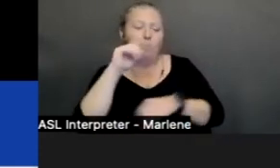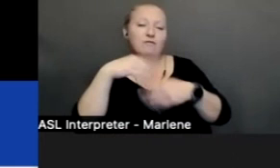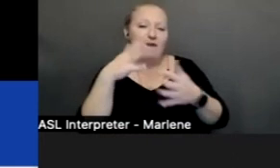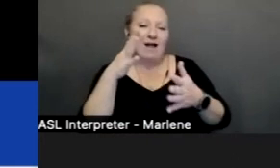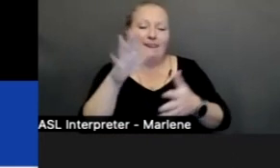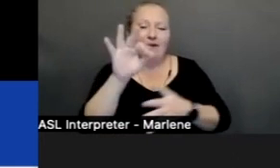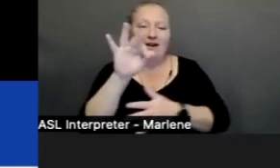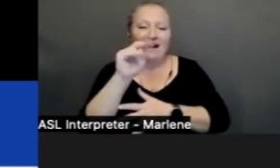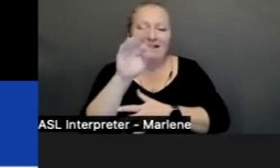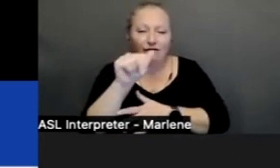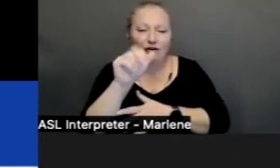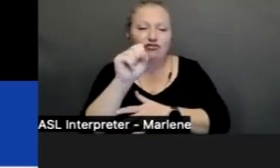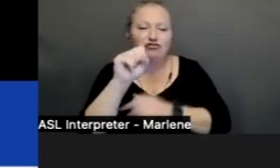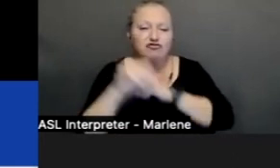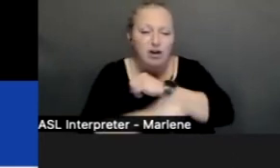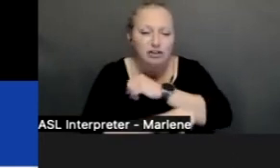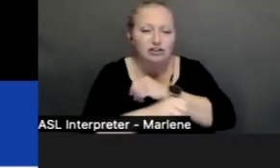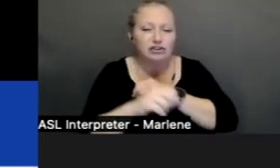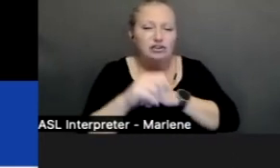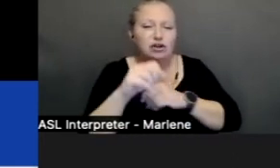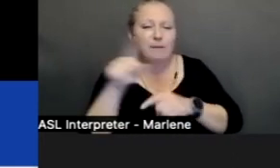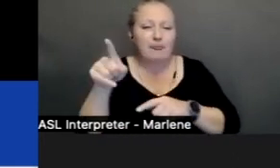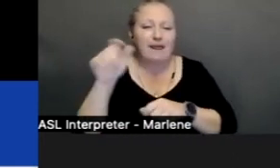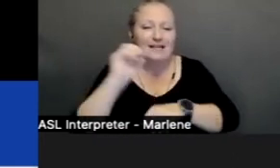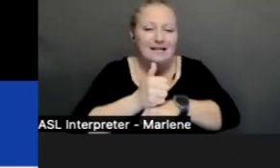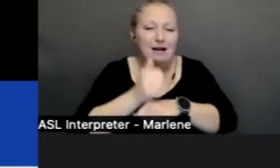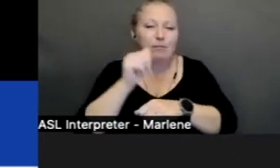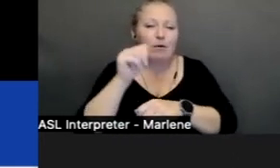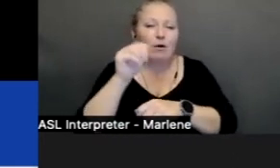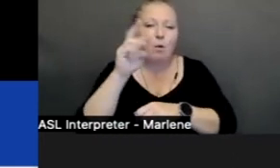all the wireless access directly on the site, but they use AT&T's back home that was leased to the